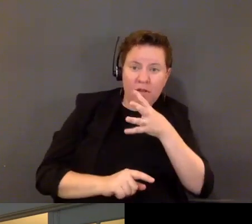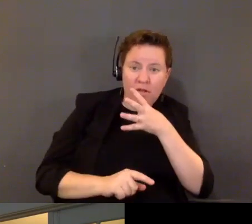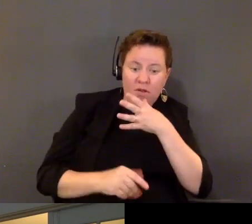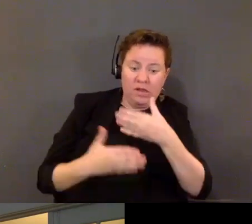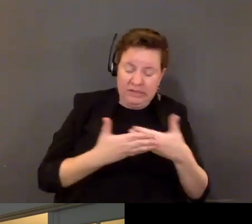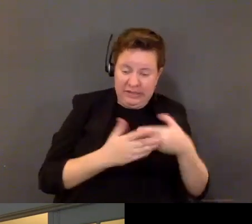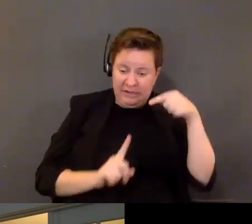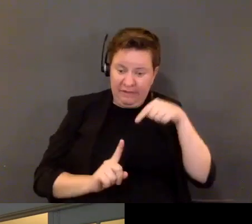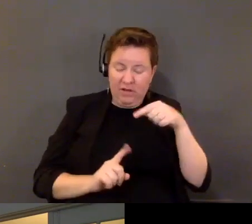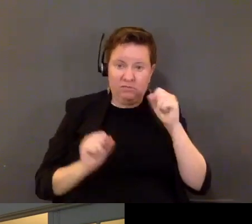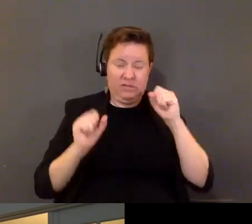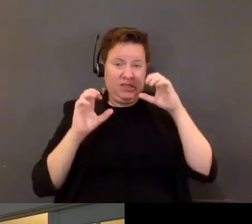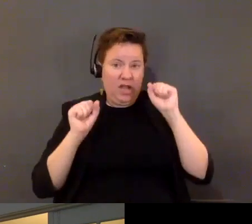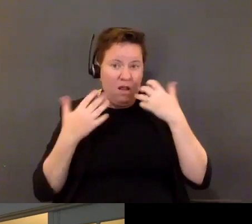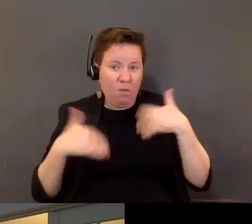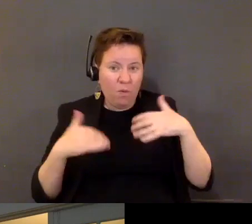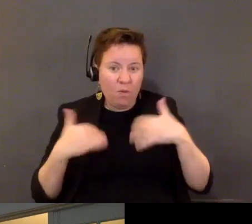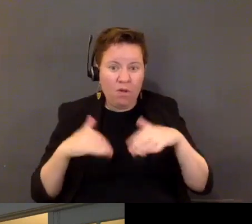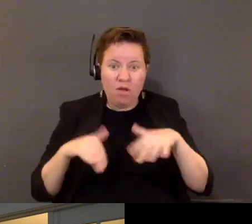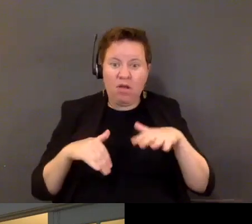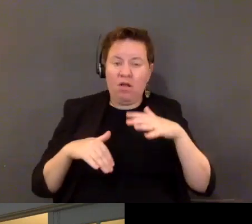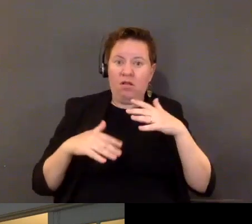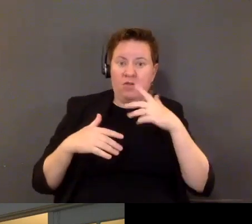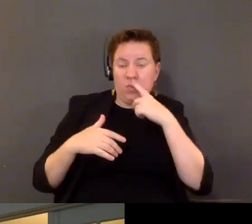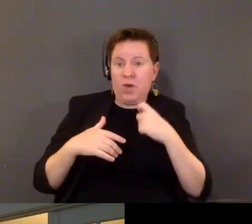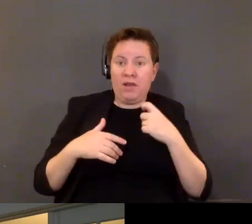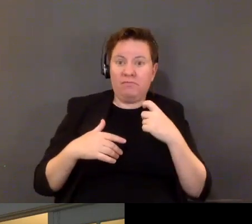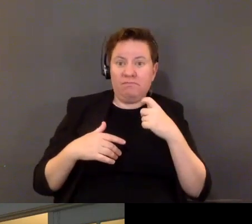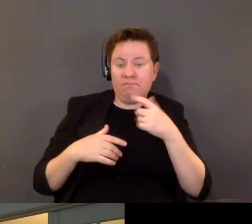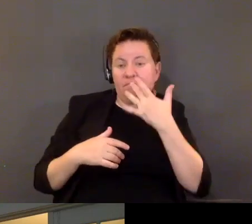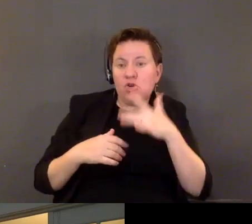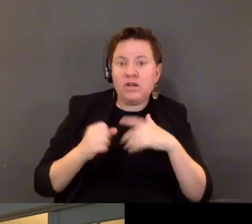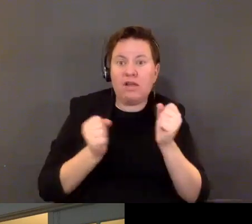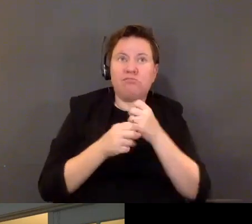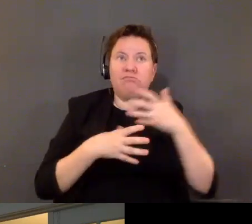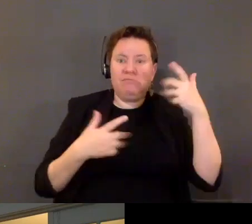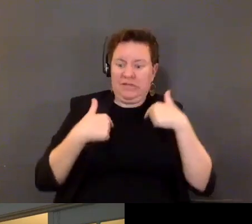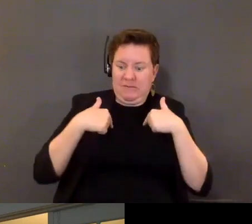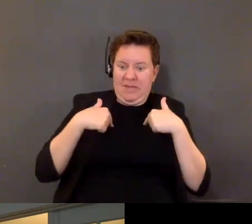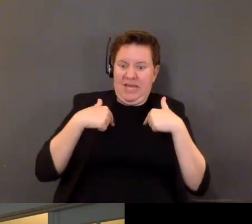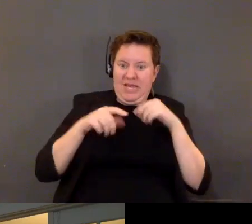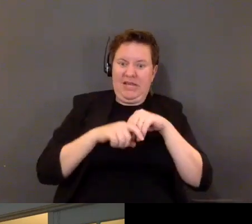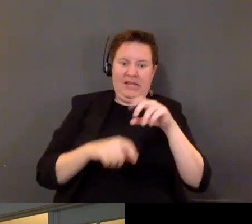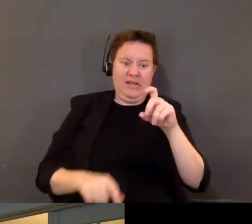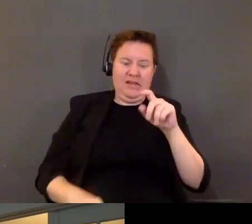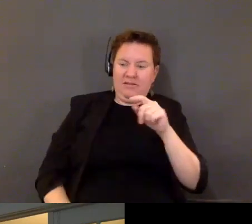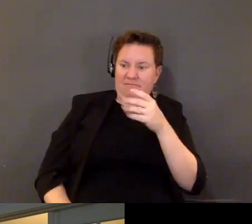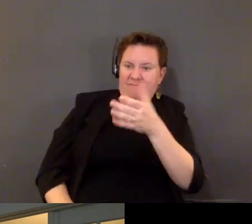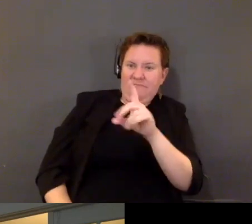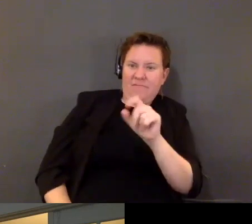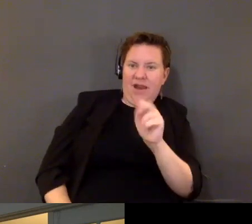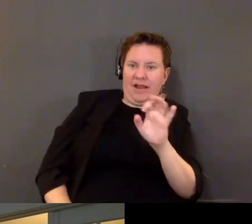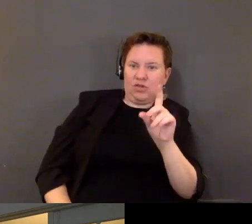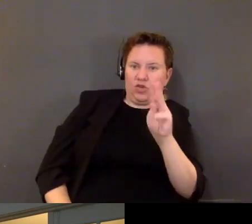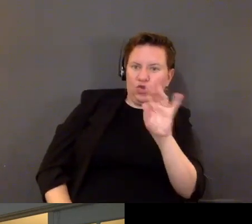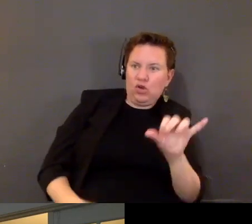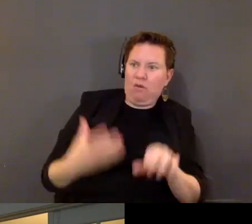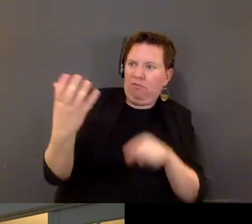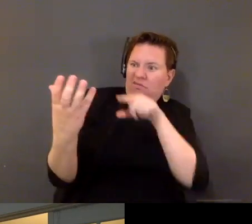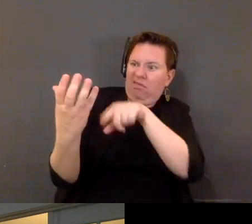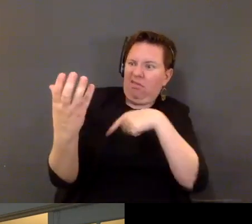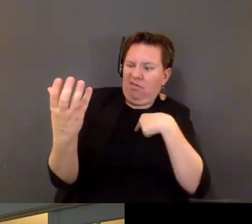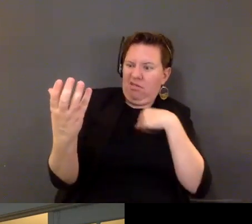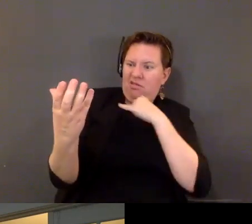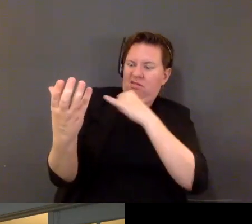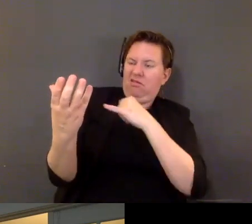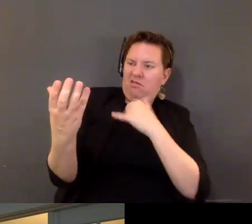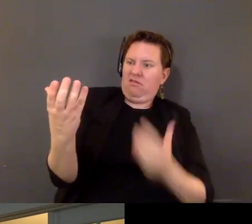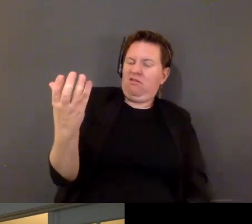astonishment this red birthday balloon this me in taxidermy this me the specimens were much older